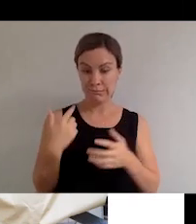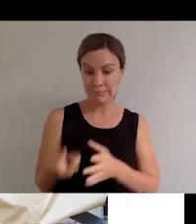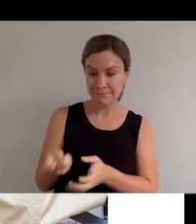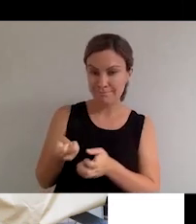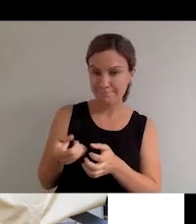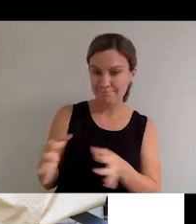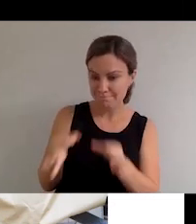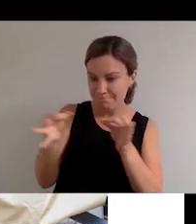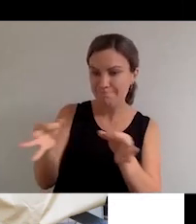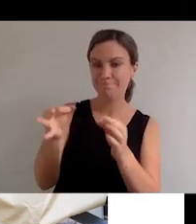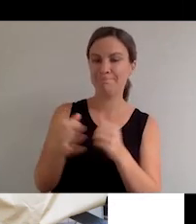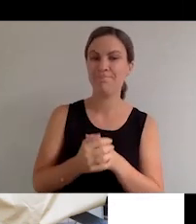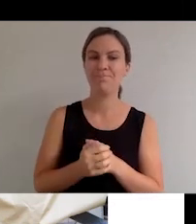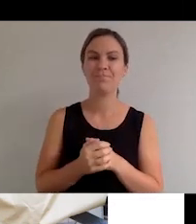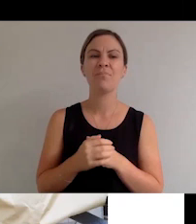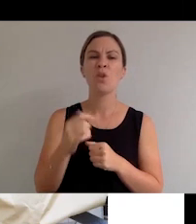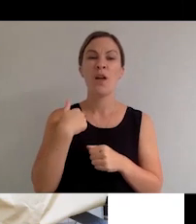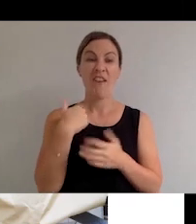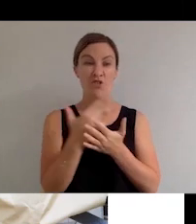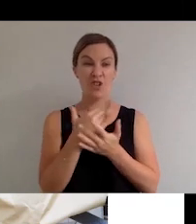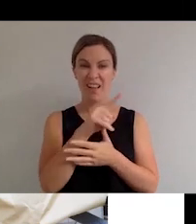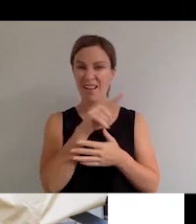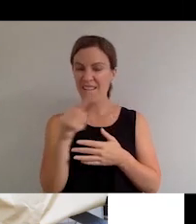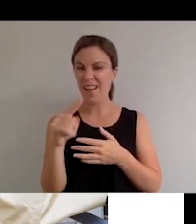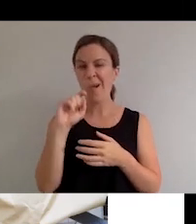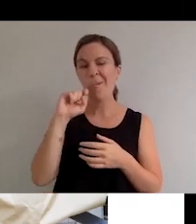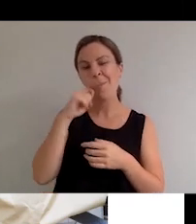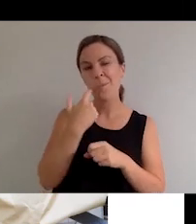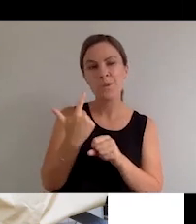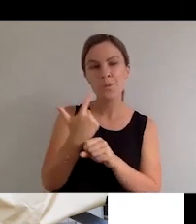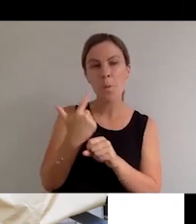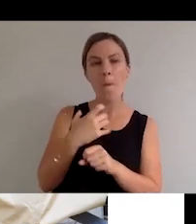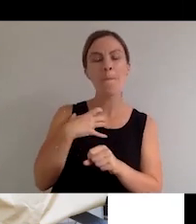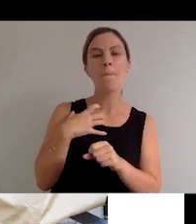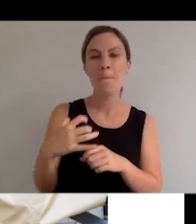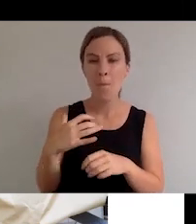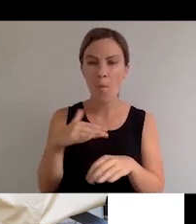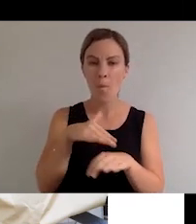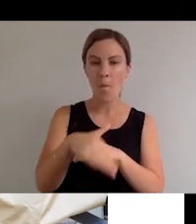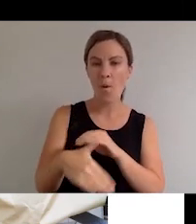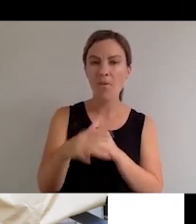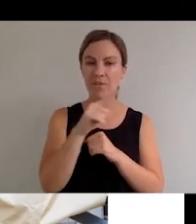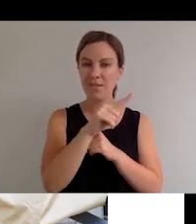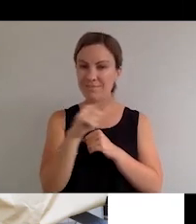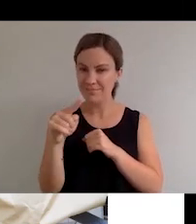in and have a conversation about what I think is happening in terms of a sort of informal share economy.